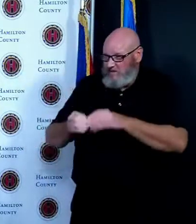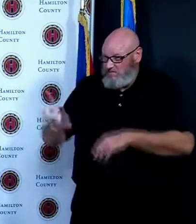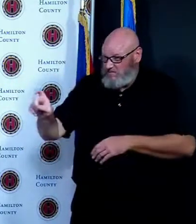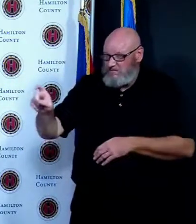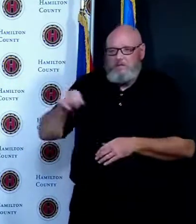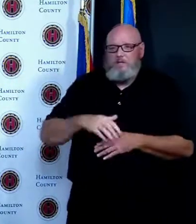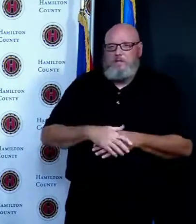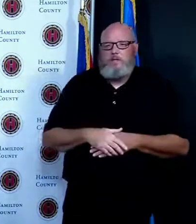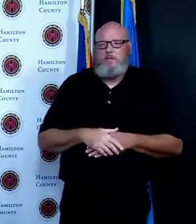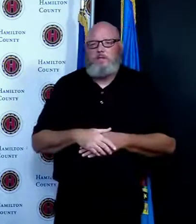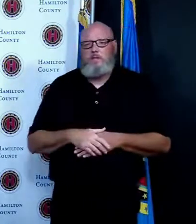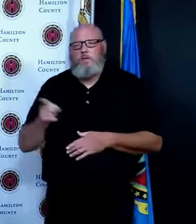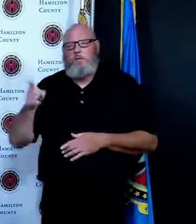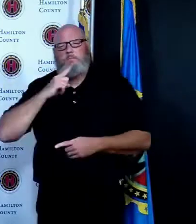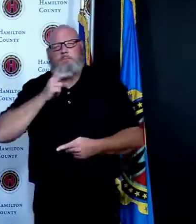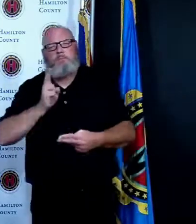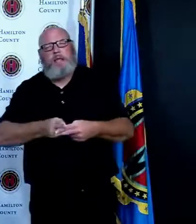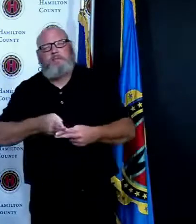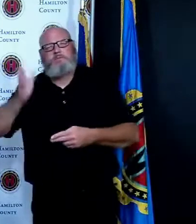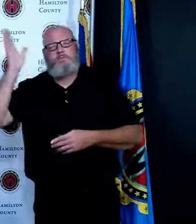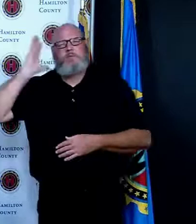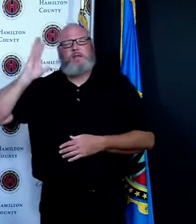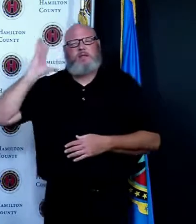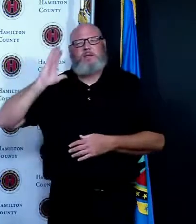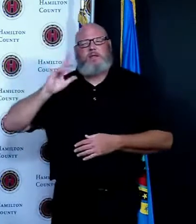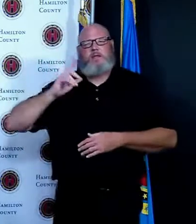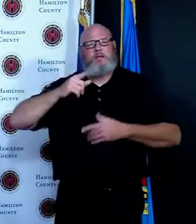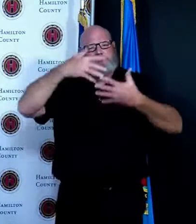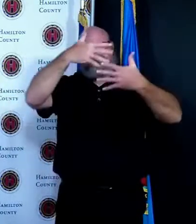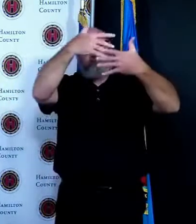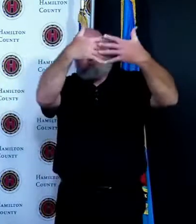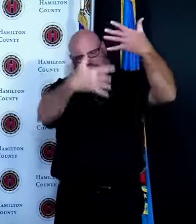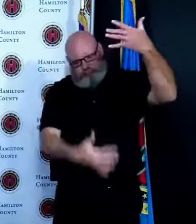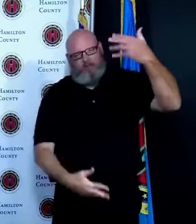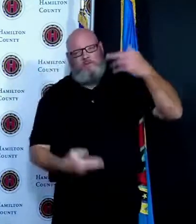it's just a variety of things that are where these cases are coming from we do not have